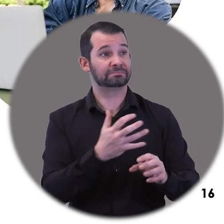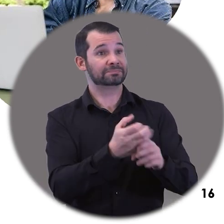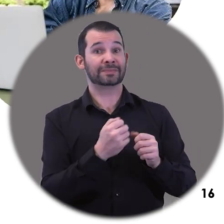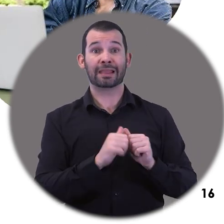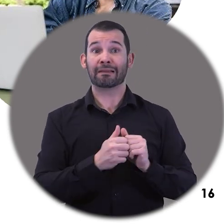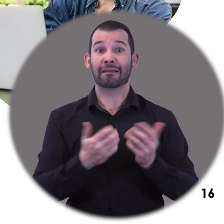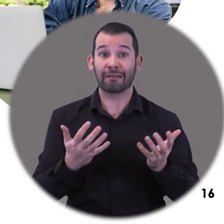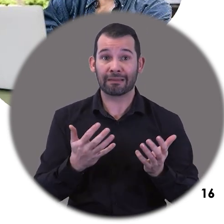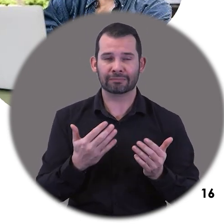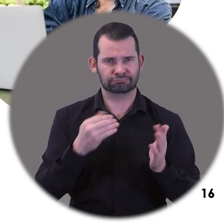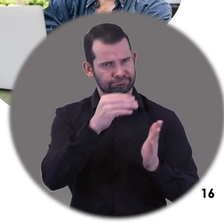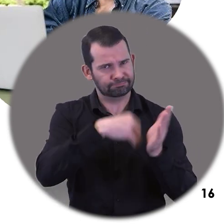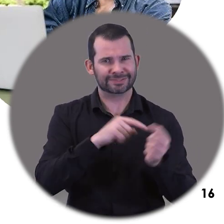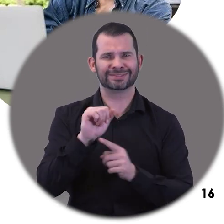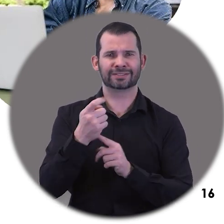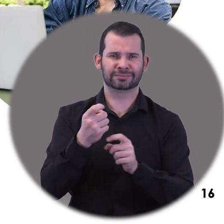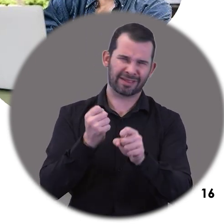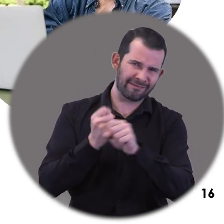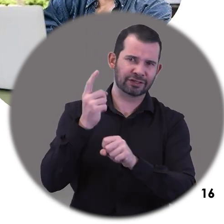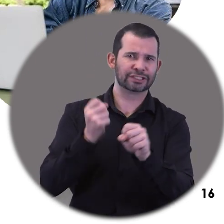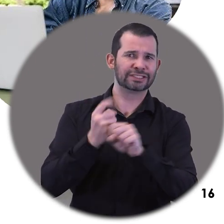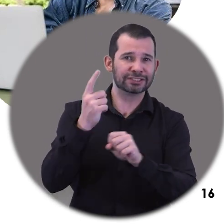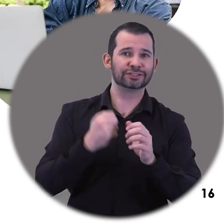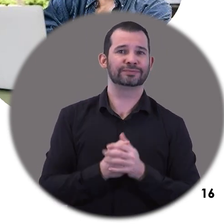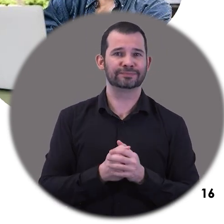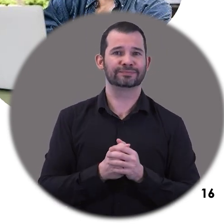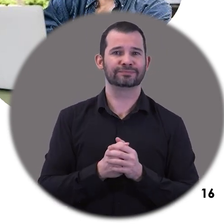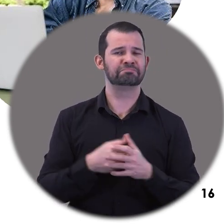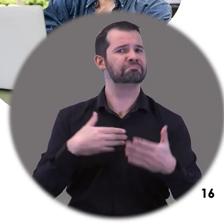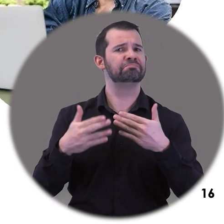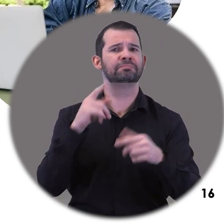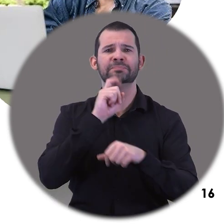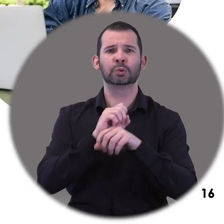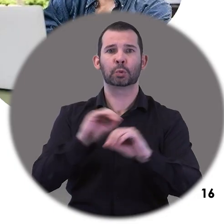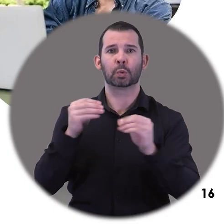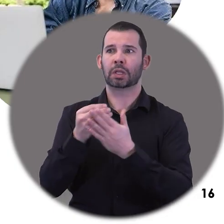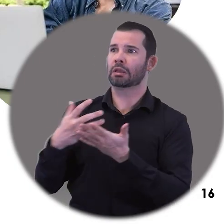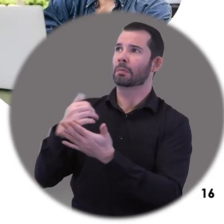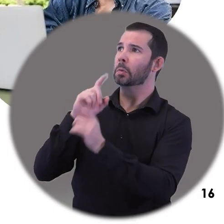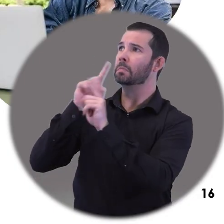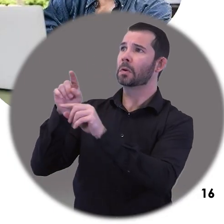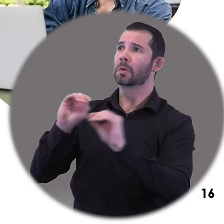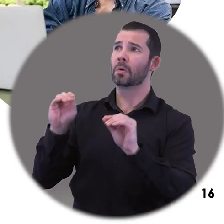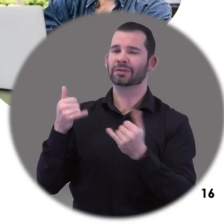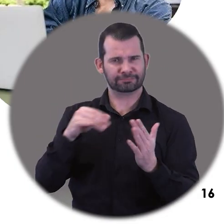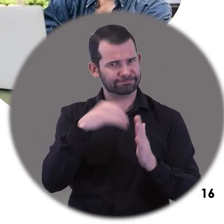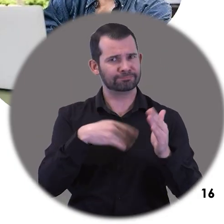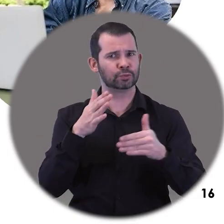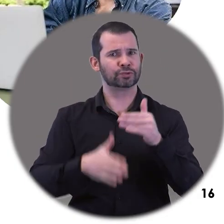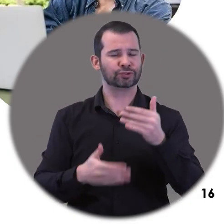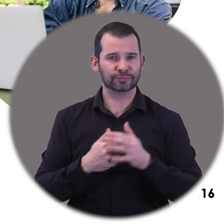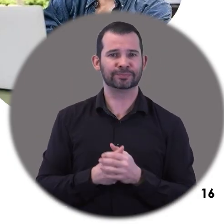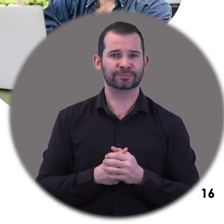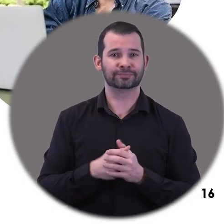To get it, do your taxes every year, even if you have no income to report.